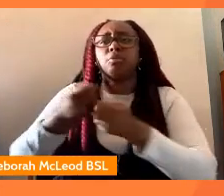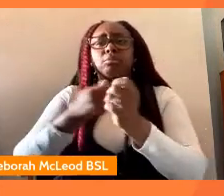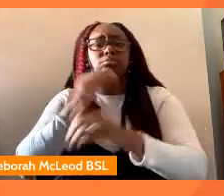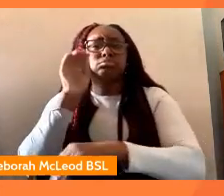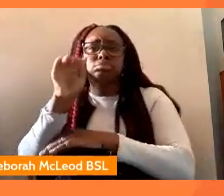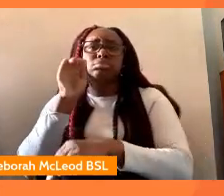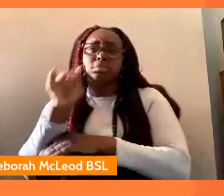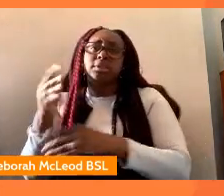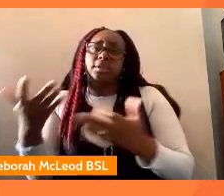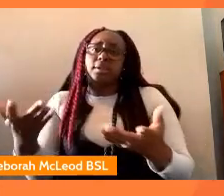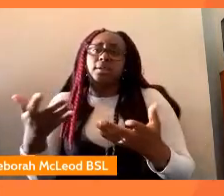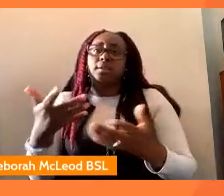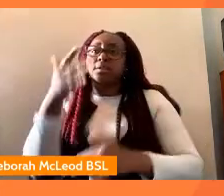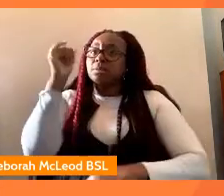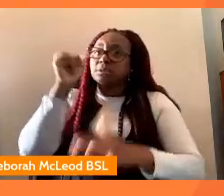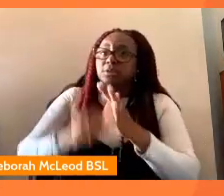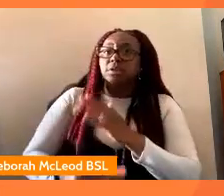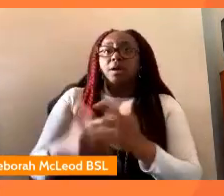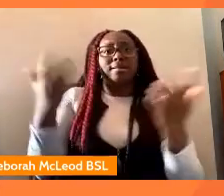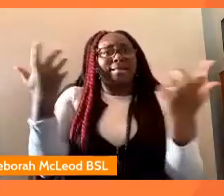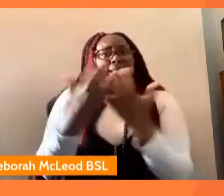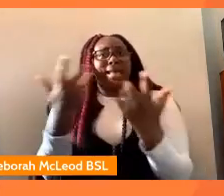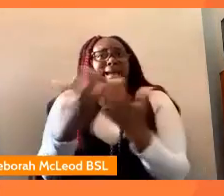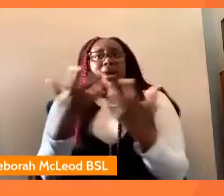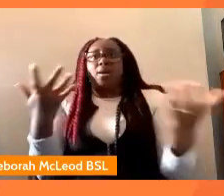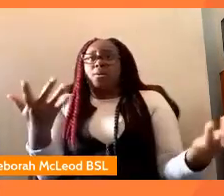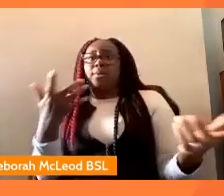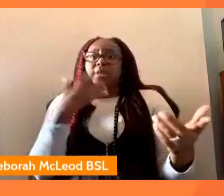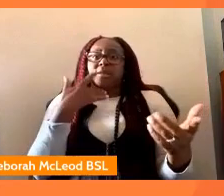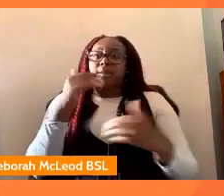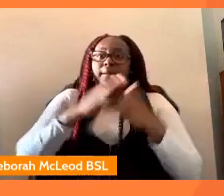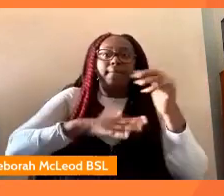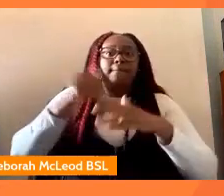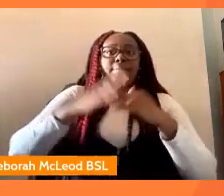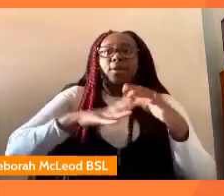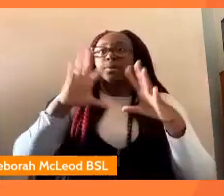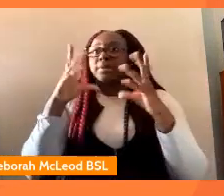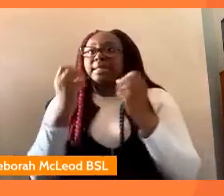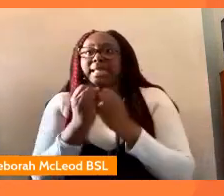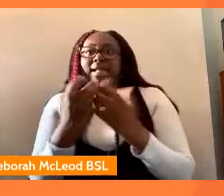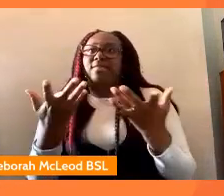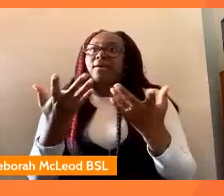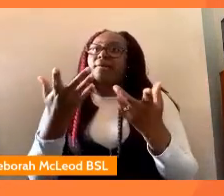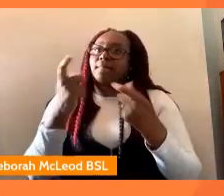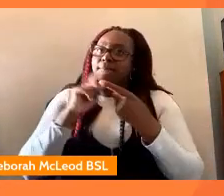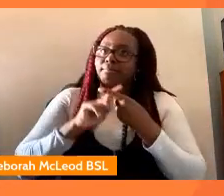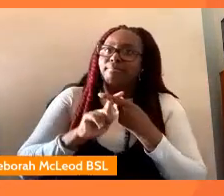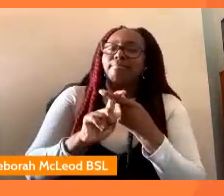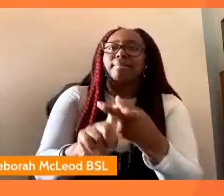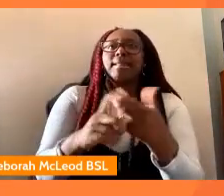So let's start talking about how we can build something together, let's build something sustainable, let's think beyond the obvious